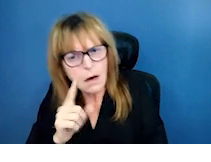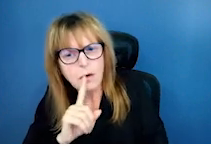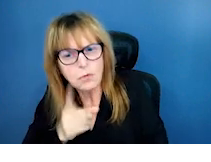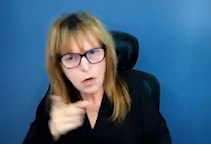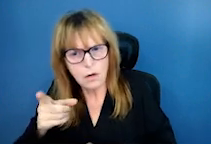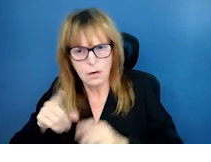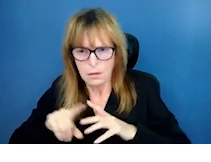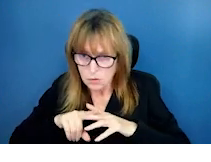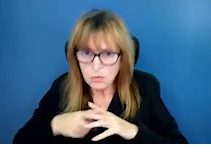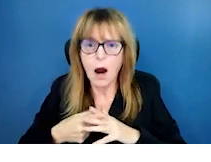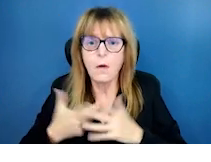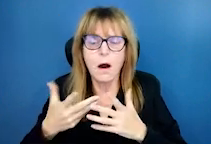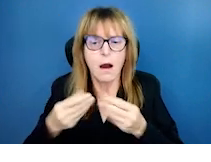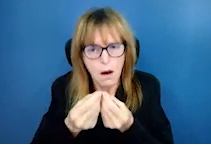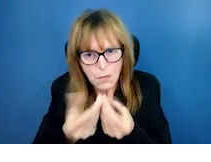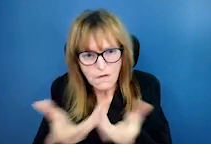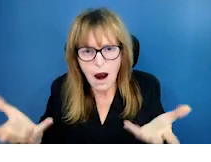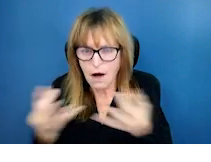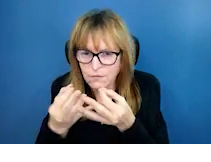And, you must file at least 10 returns.